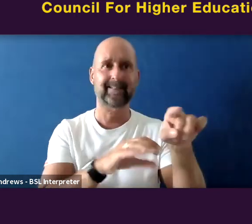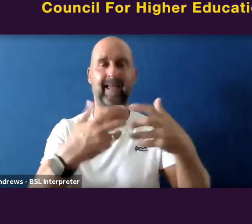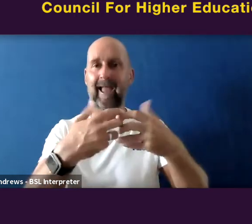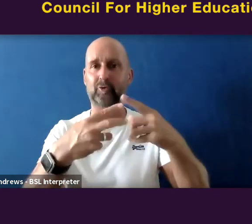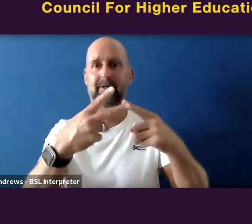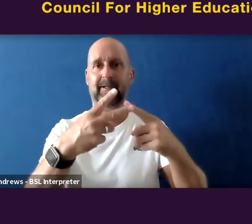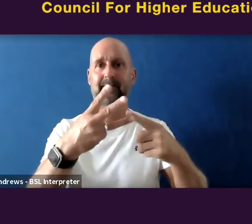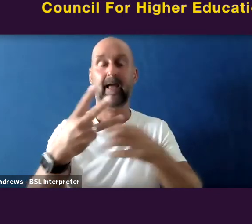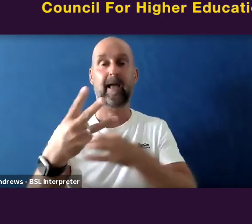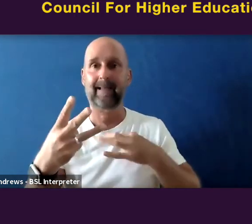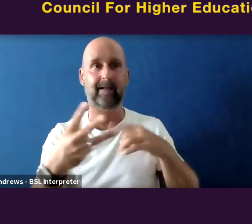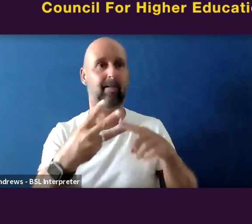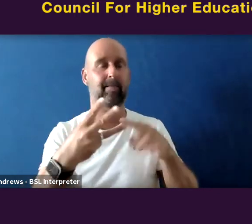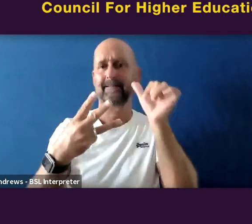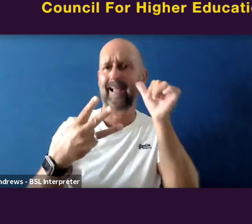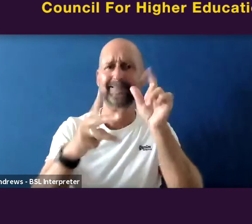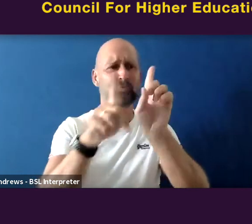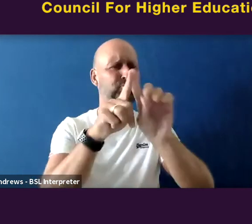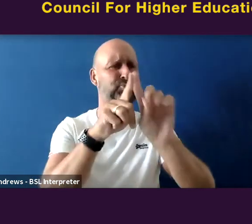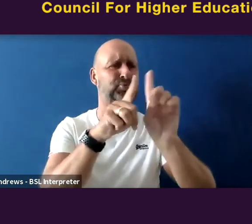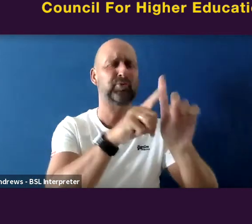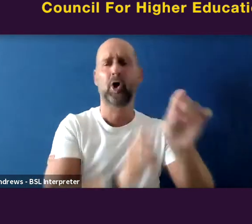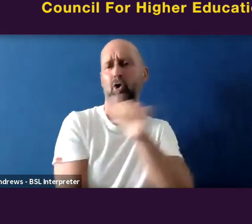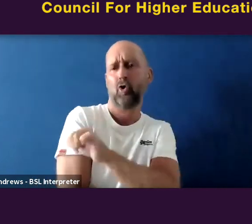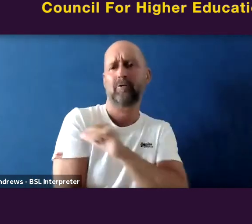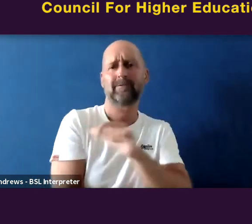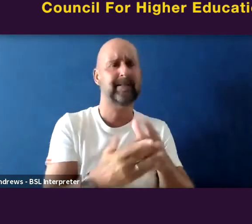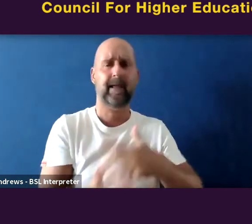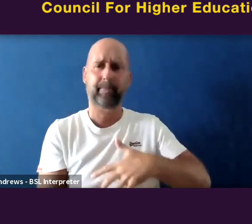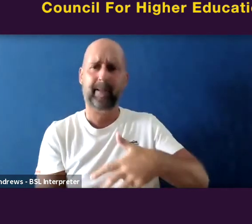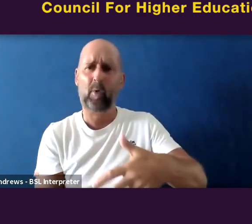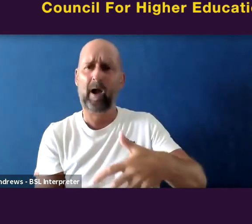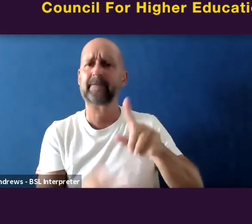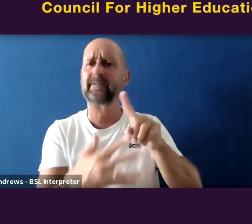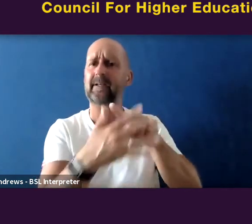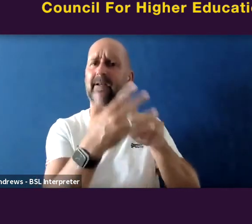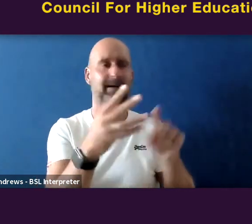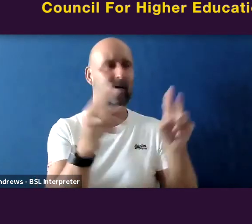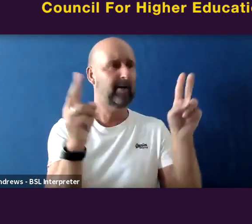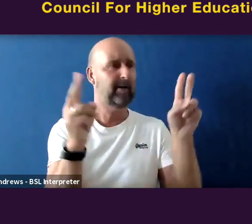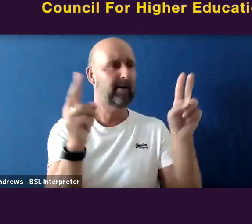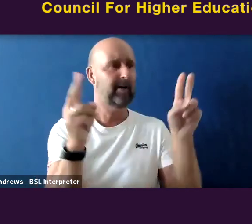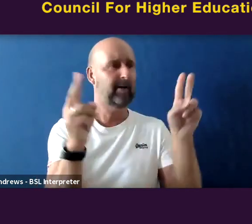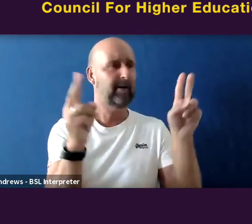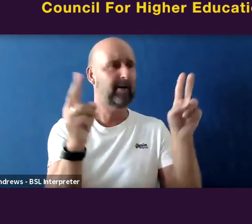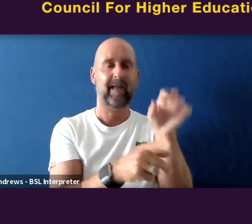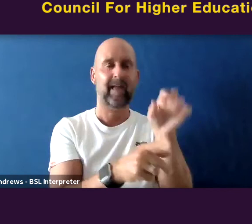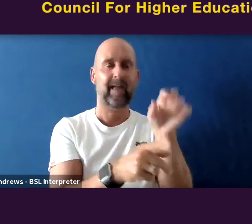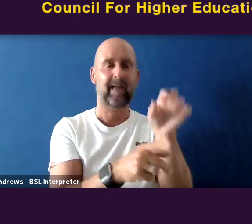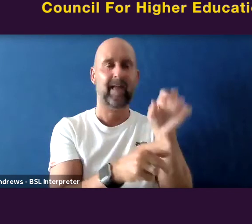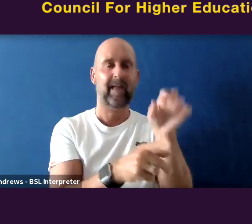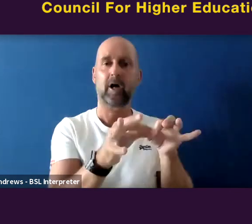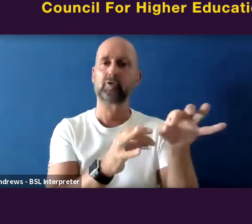dental practitioners, nurses and midwives, and is pursuing a specific strategy of supporting STEM